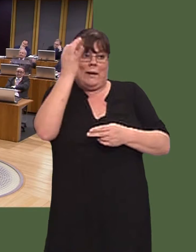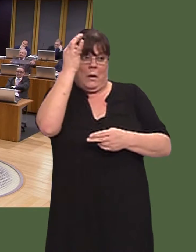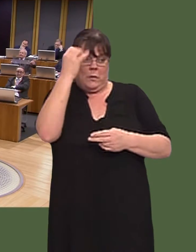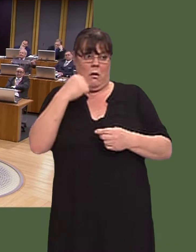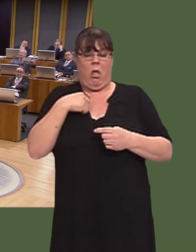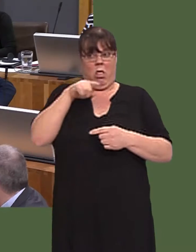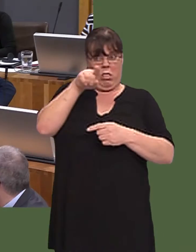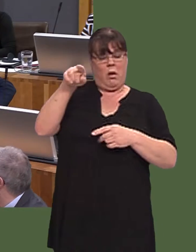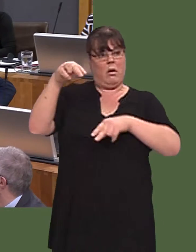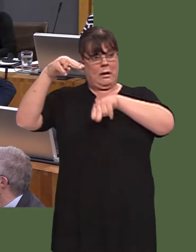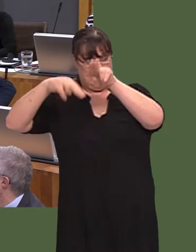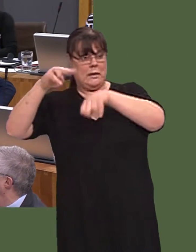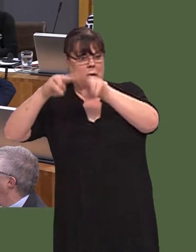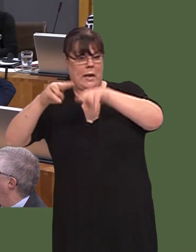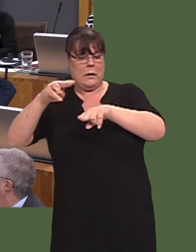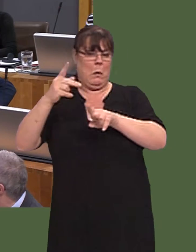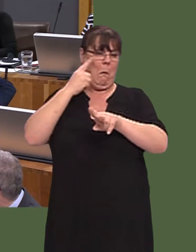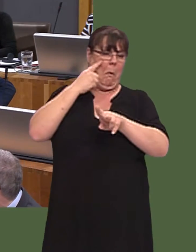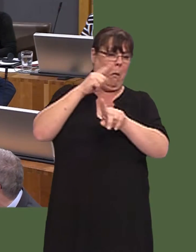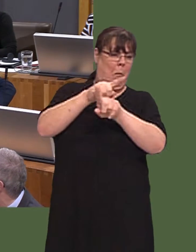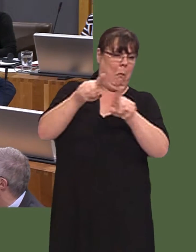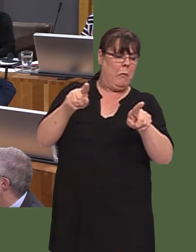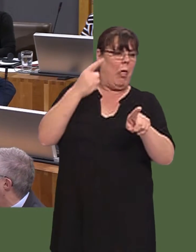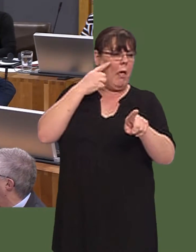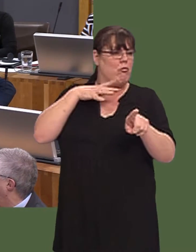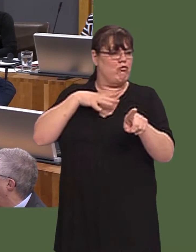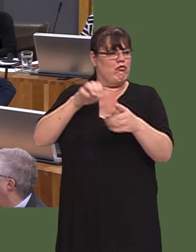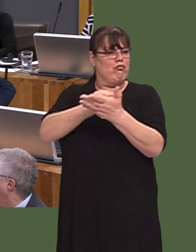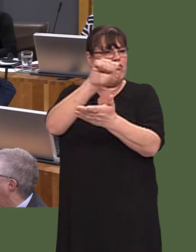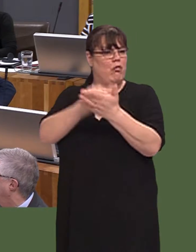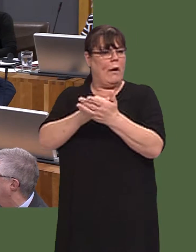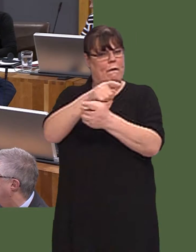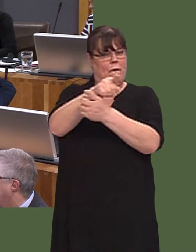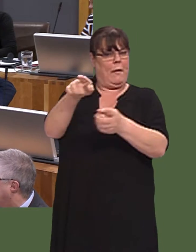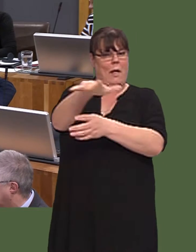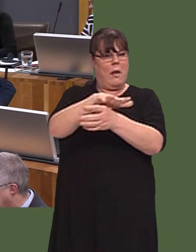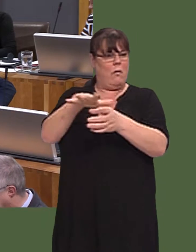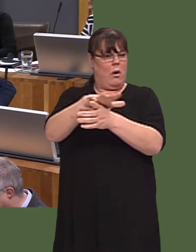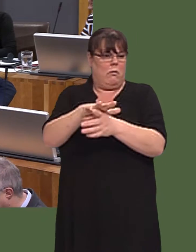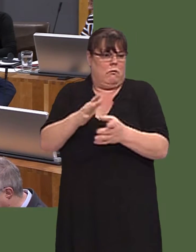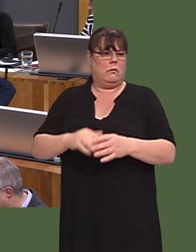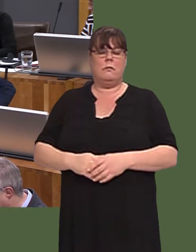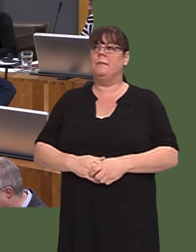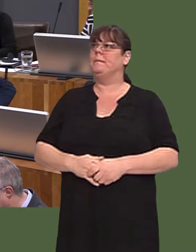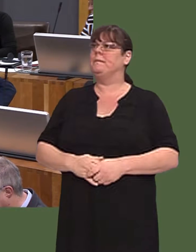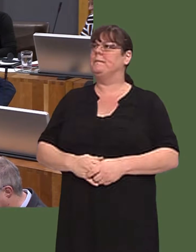They must make an assessment in terms of what they see as the right solution for any particular area within their county boundary.